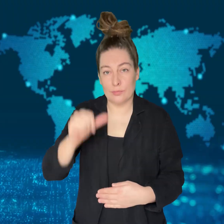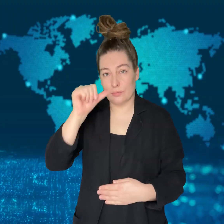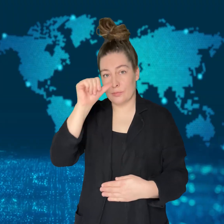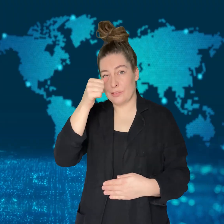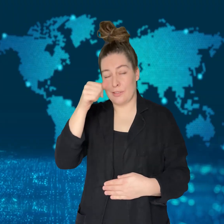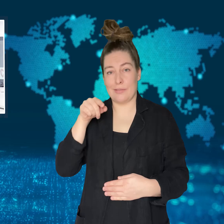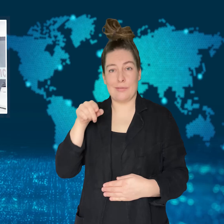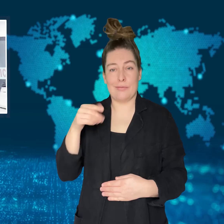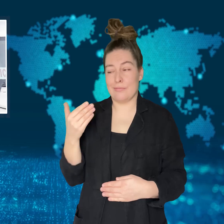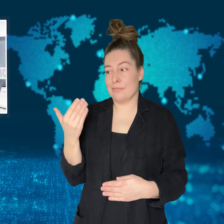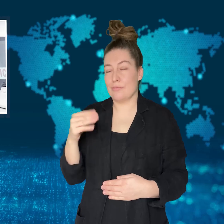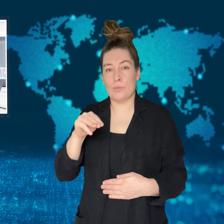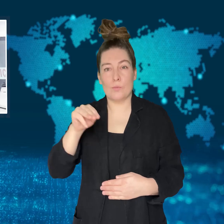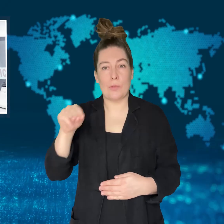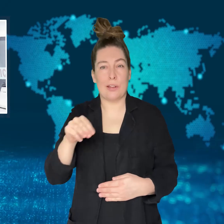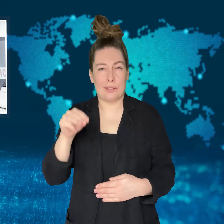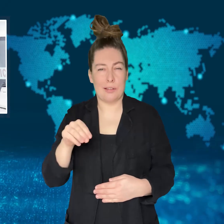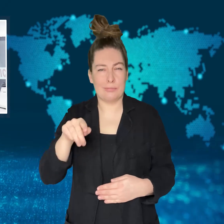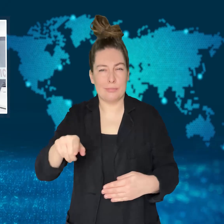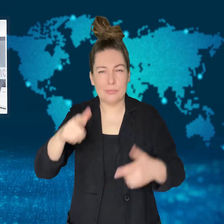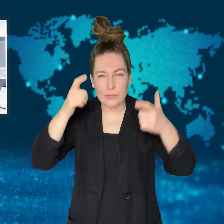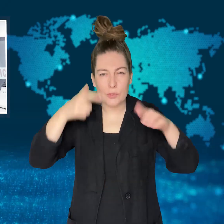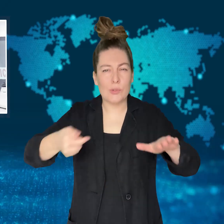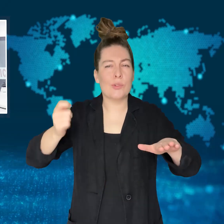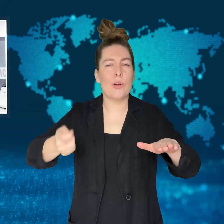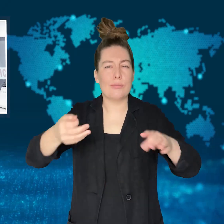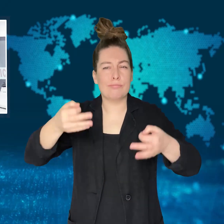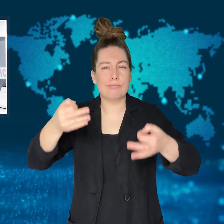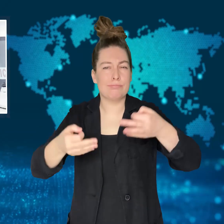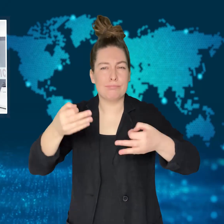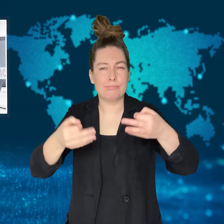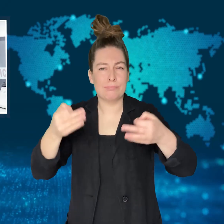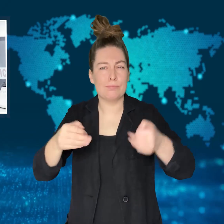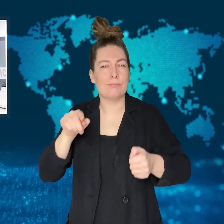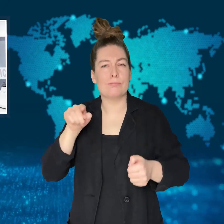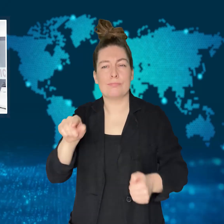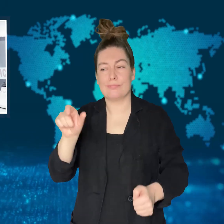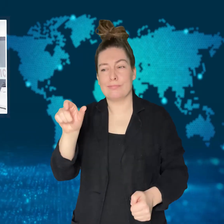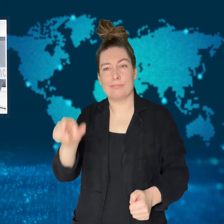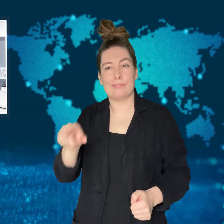[MONIKA]: In India, a man has been sentenced for